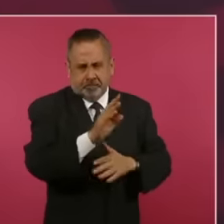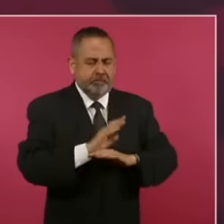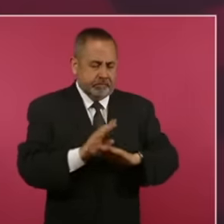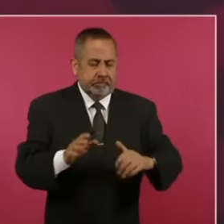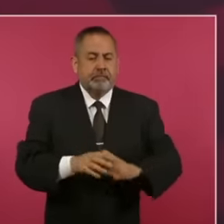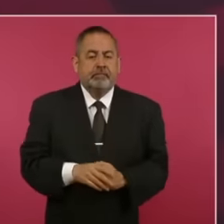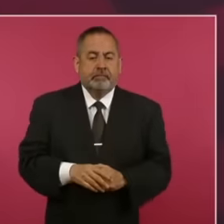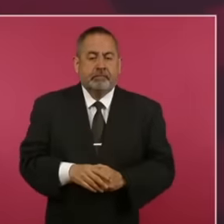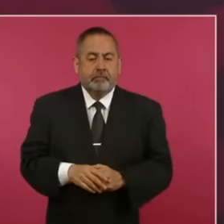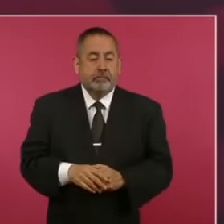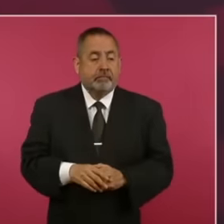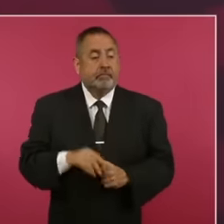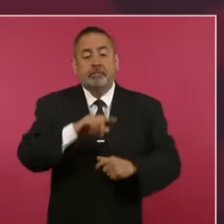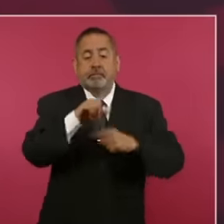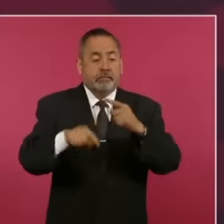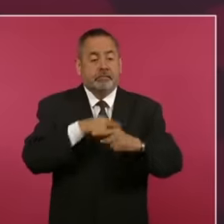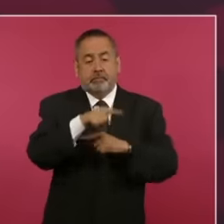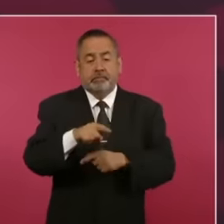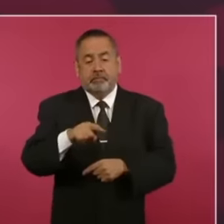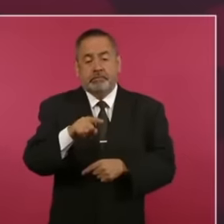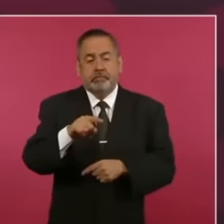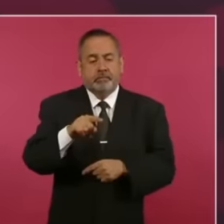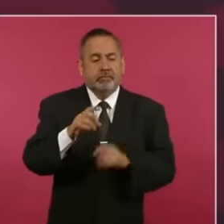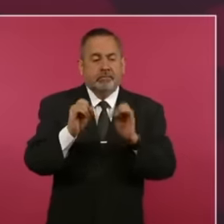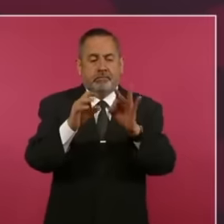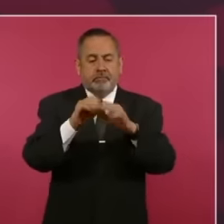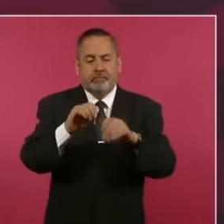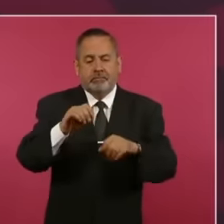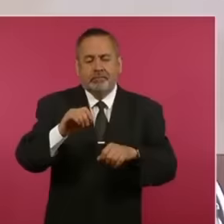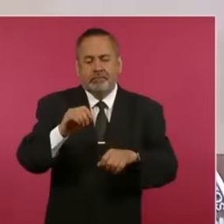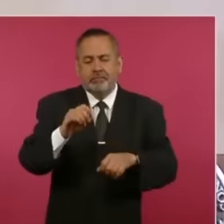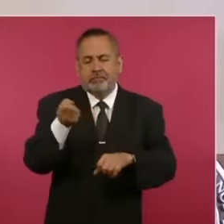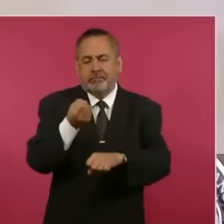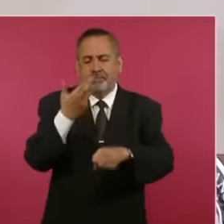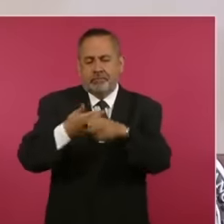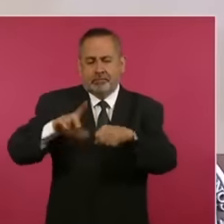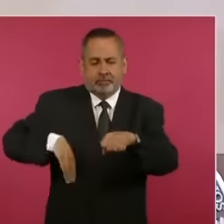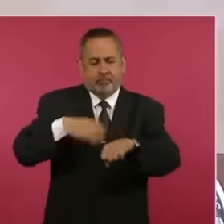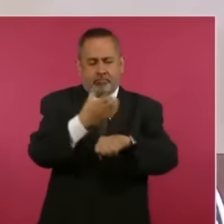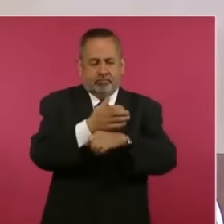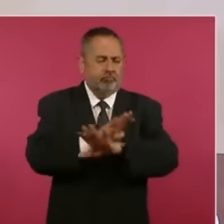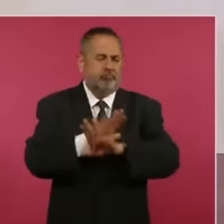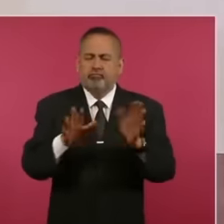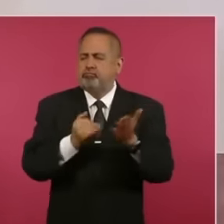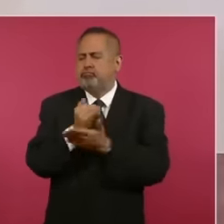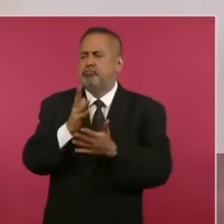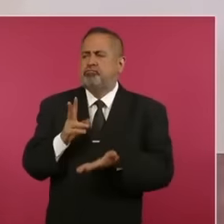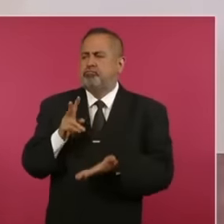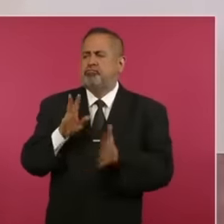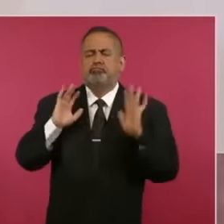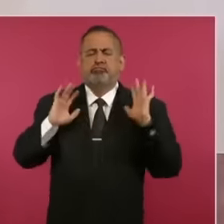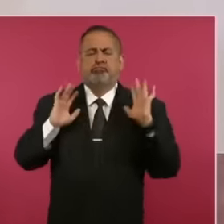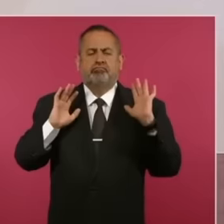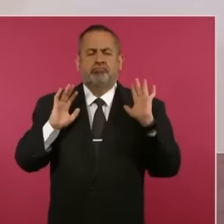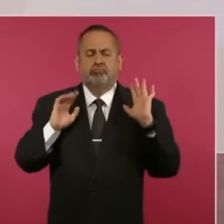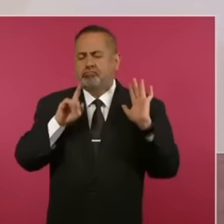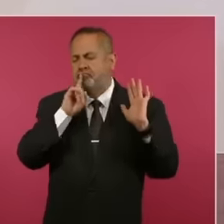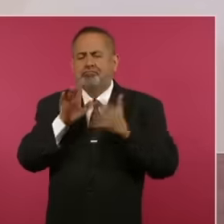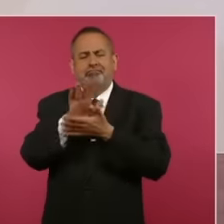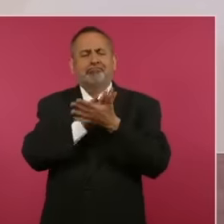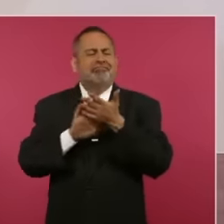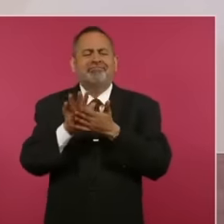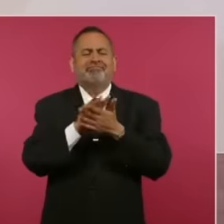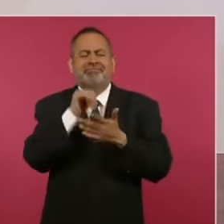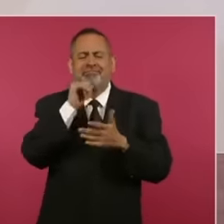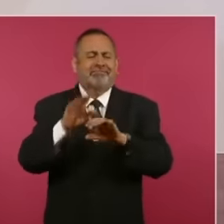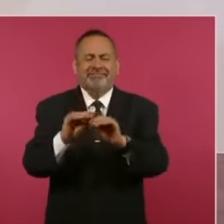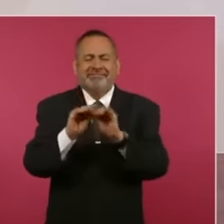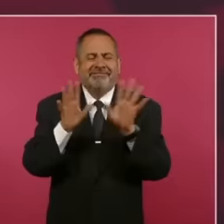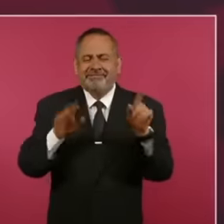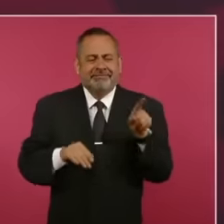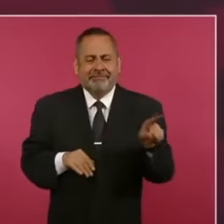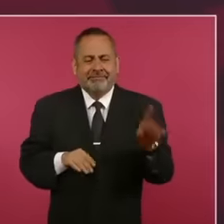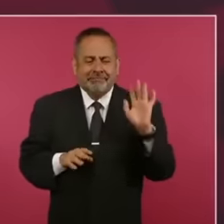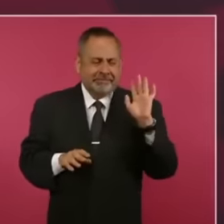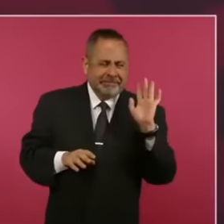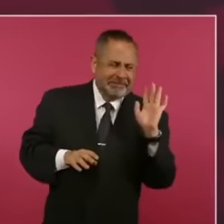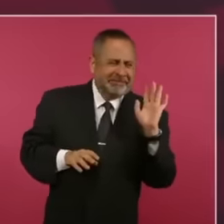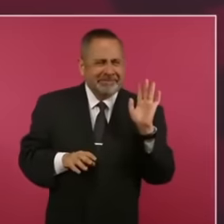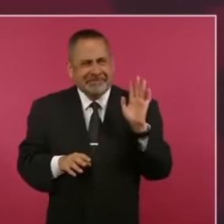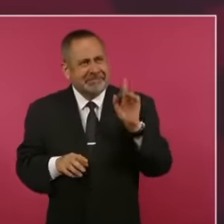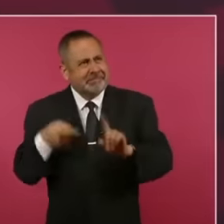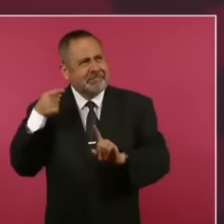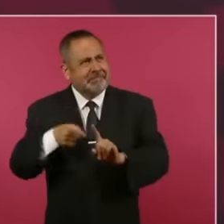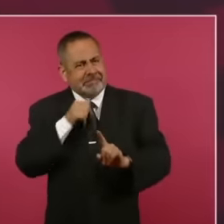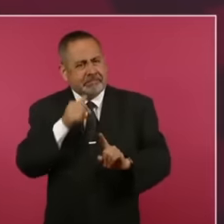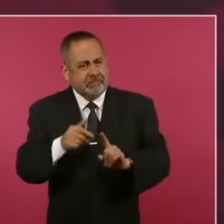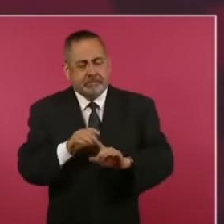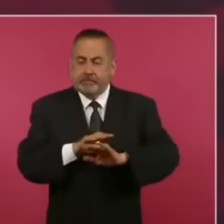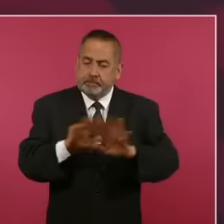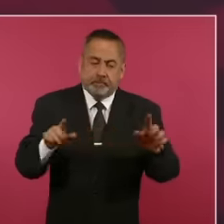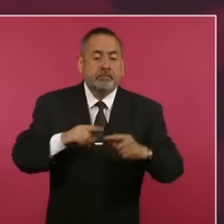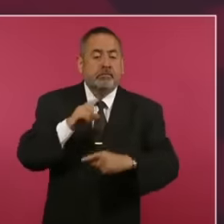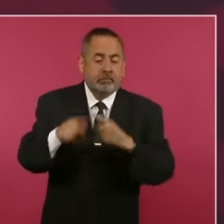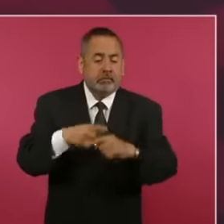State Department had already established a position, but in those terms it was quite indefinite and already yesterday's.